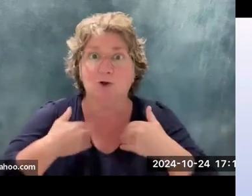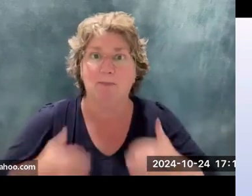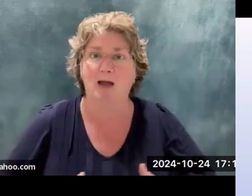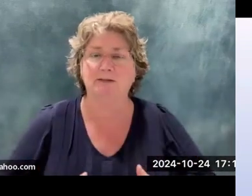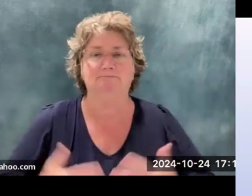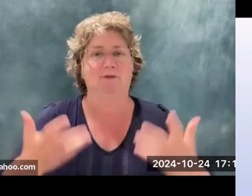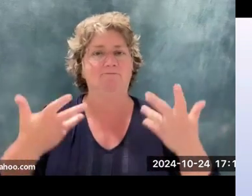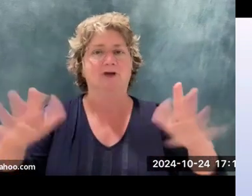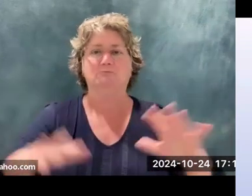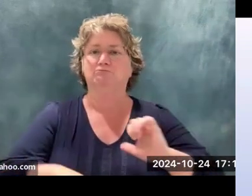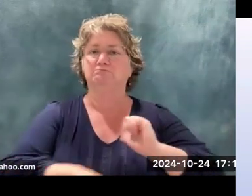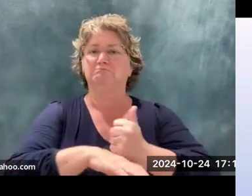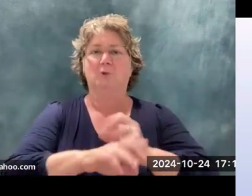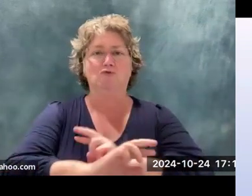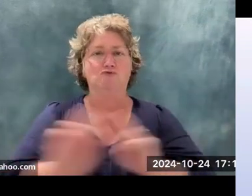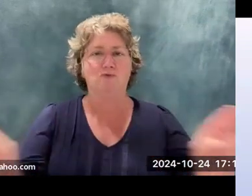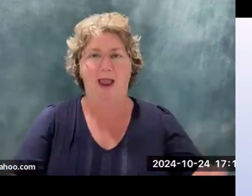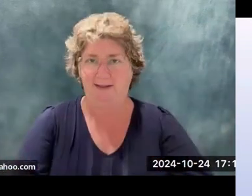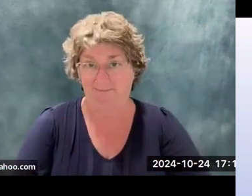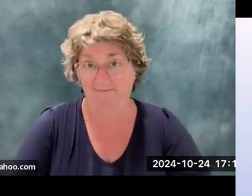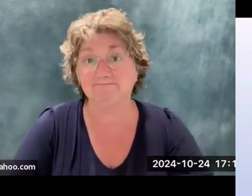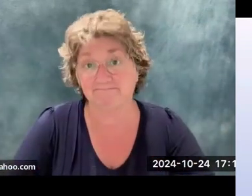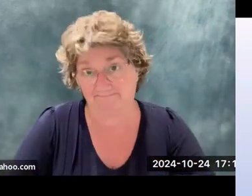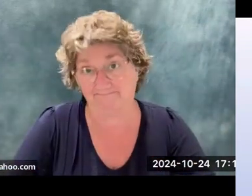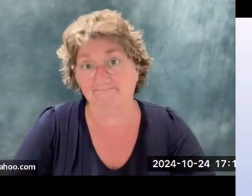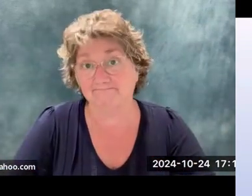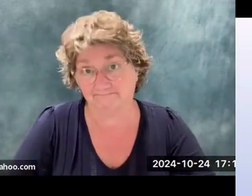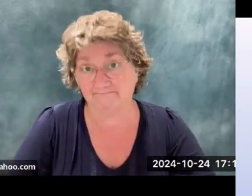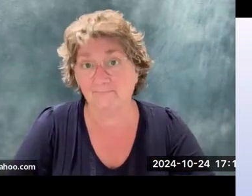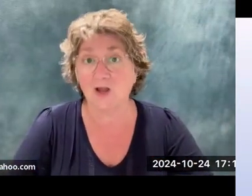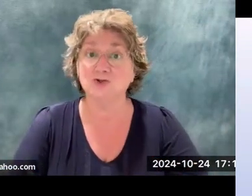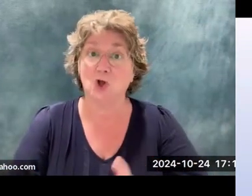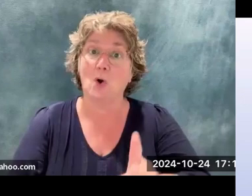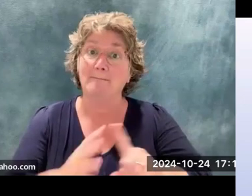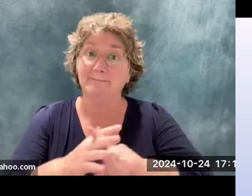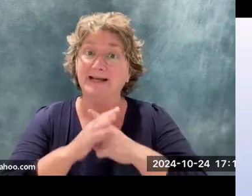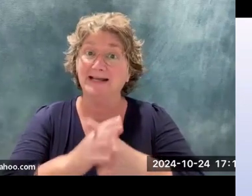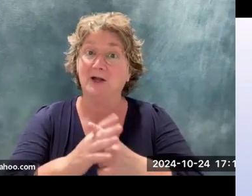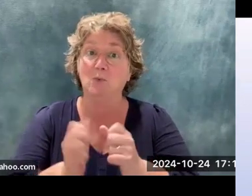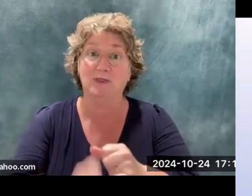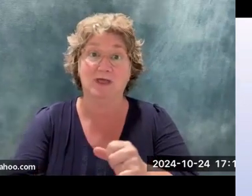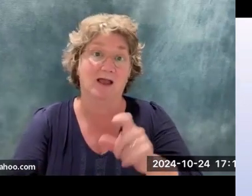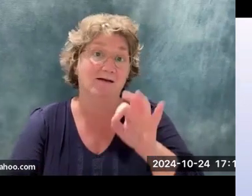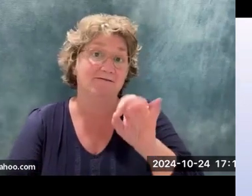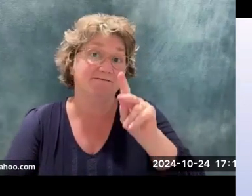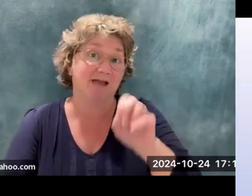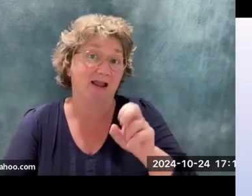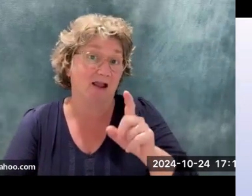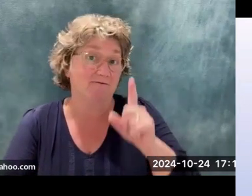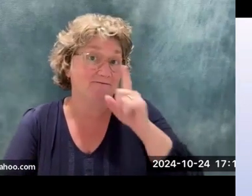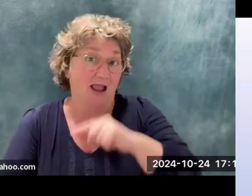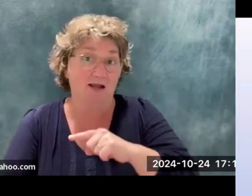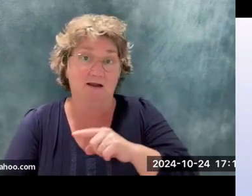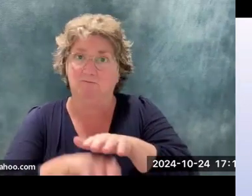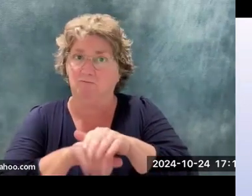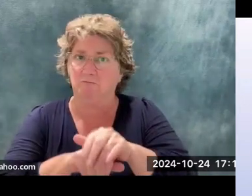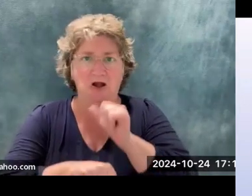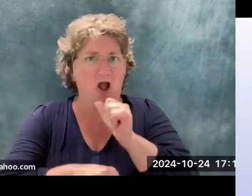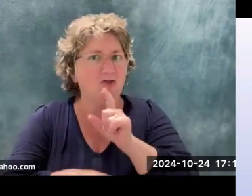That was the vaccine. Now we see the real organism and we still don't like it. And we can produce a vaccine very quickly because our immune systems